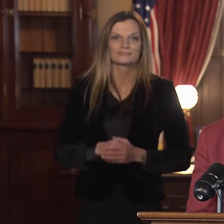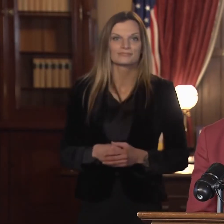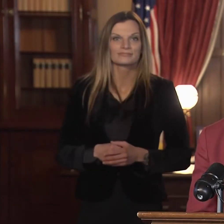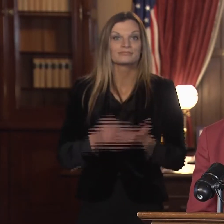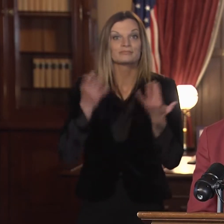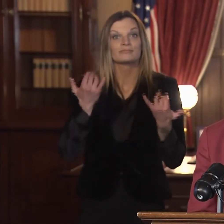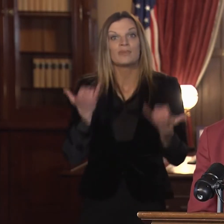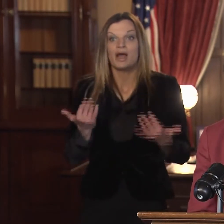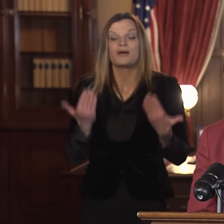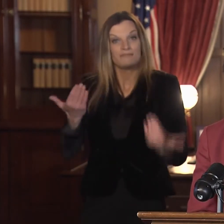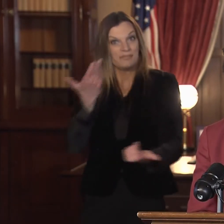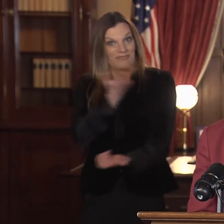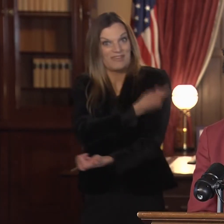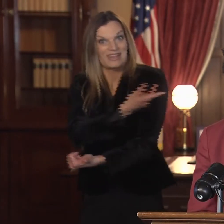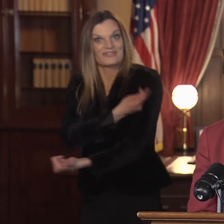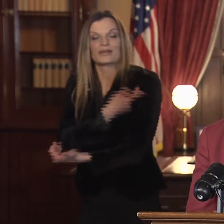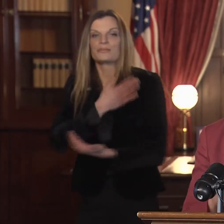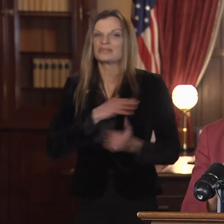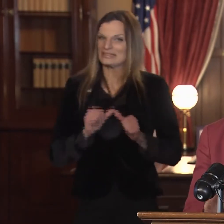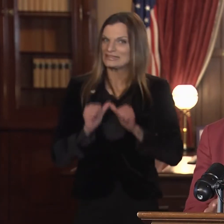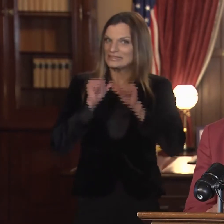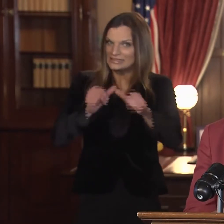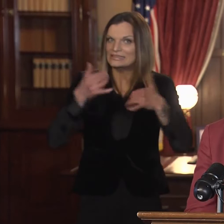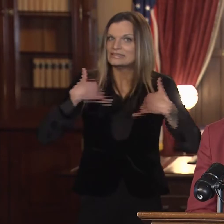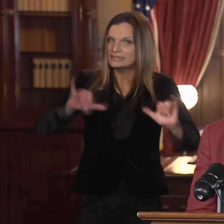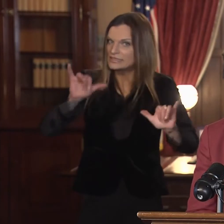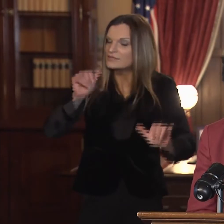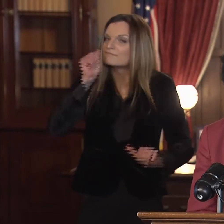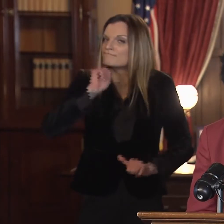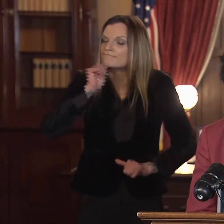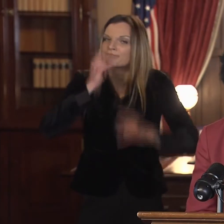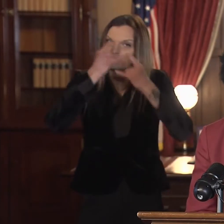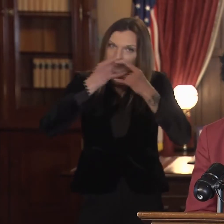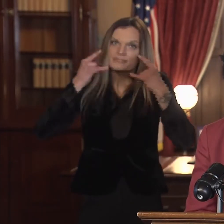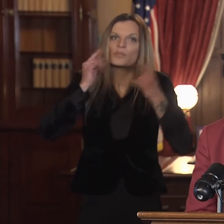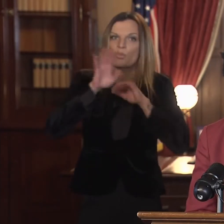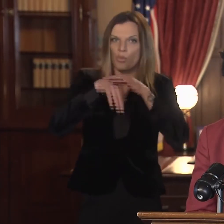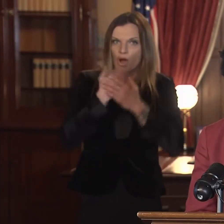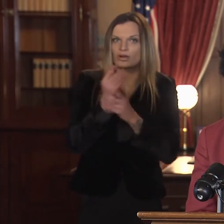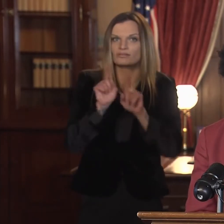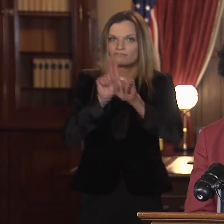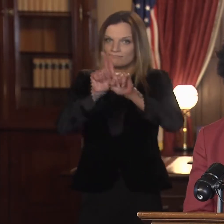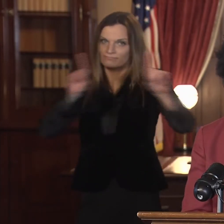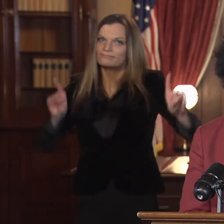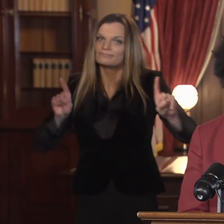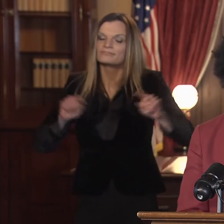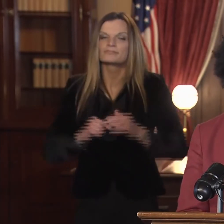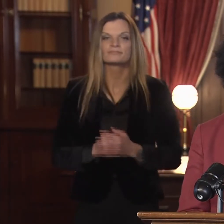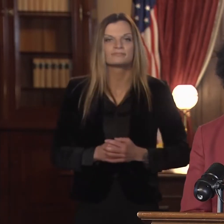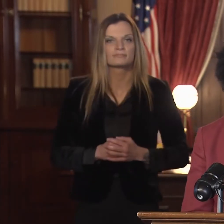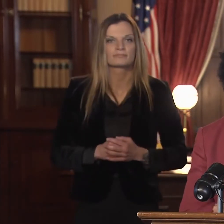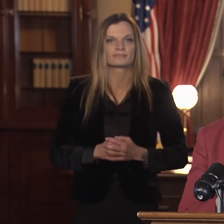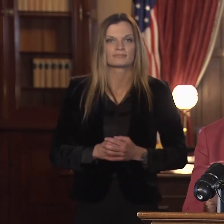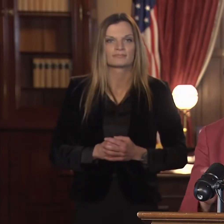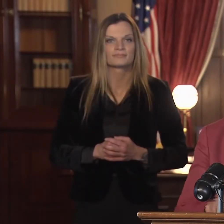PEOPLE. WHILE WE CONTINUE TO ROLL THESE VACCINEES OUT, PLEASE MAKE SURE TO CONTINUE DOING YOUR PART BY